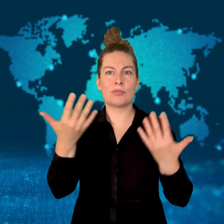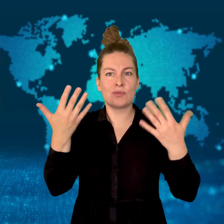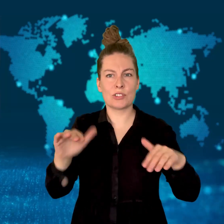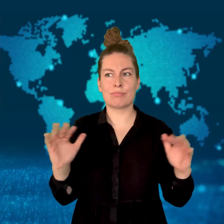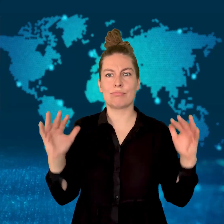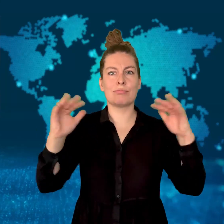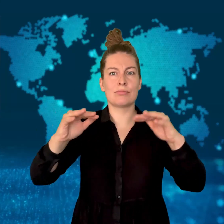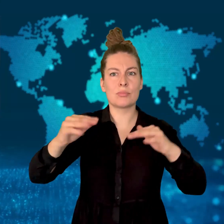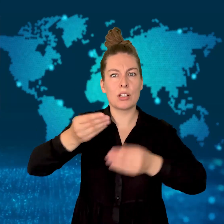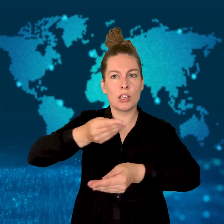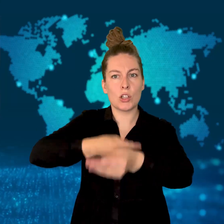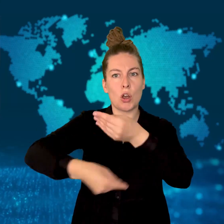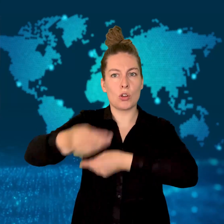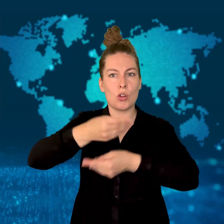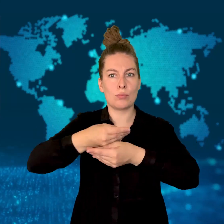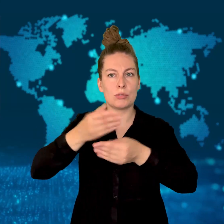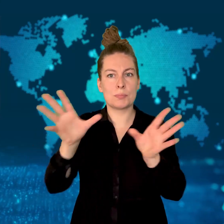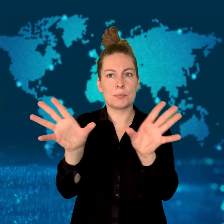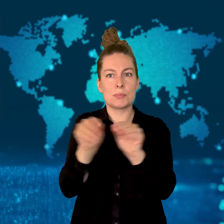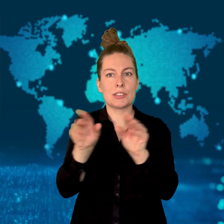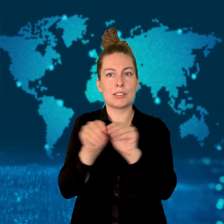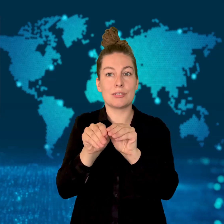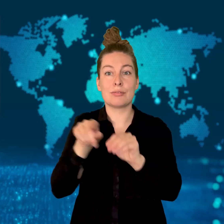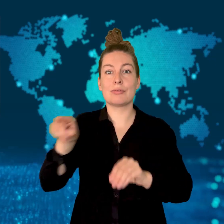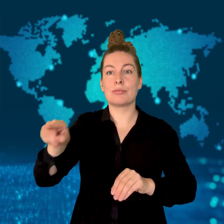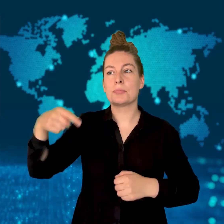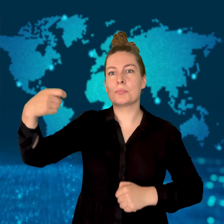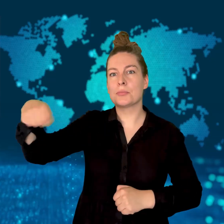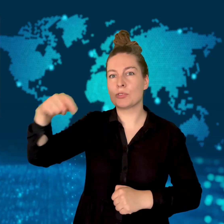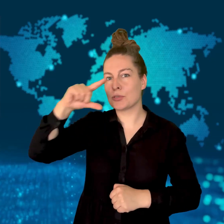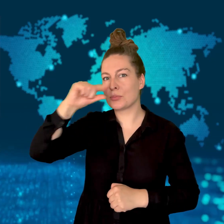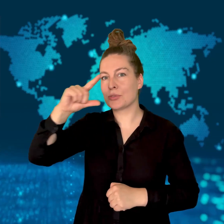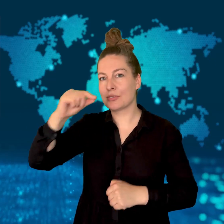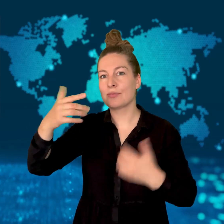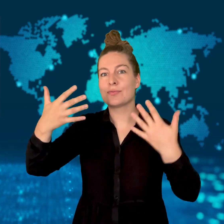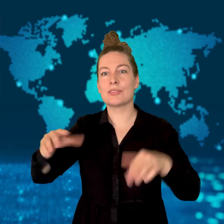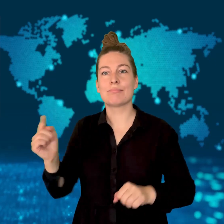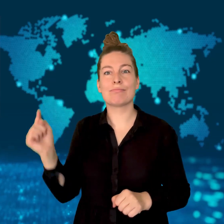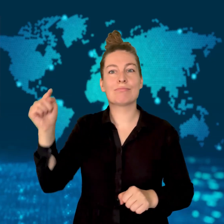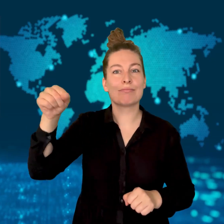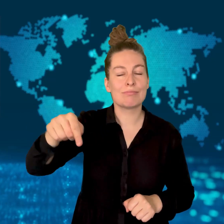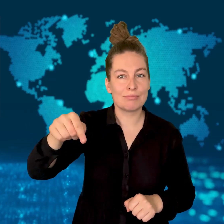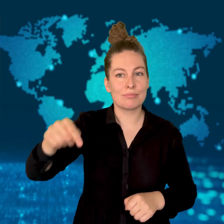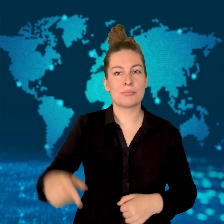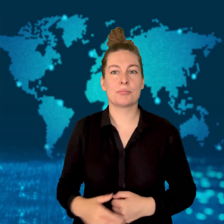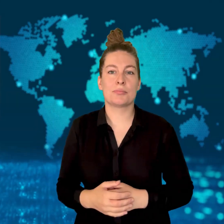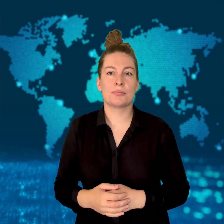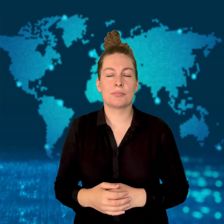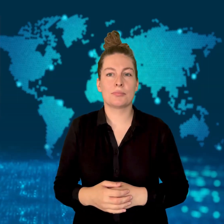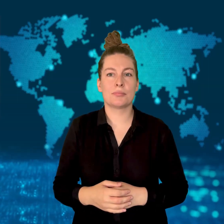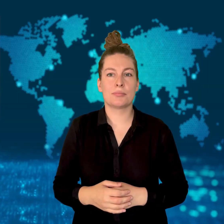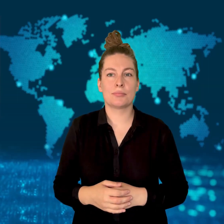Russia's showpiece international economic forum.